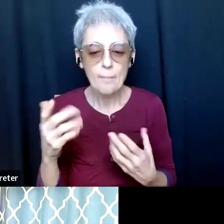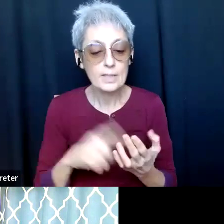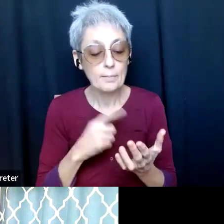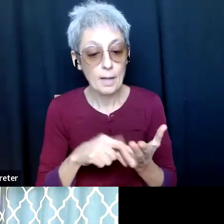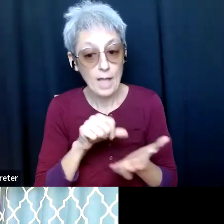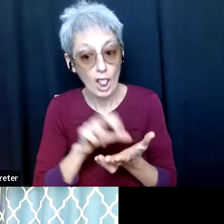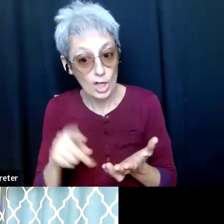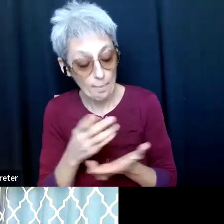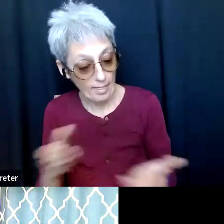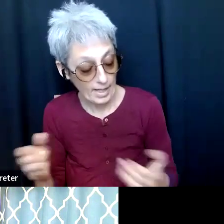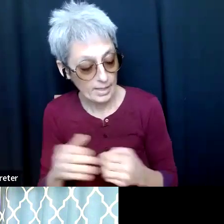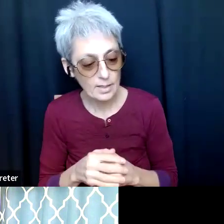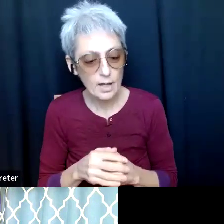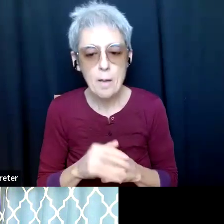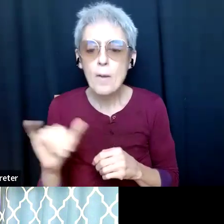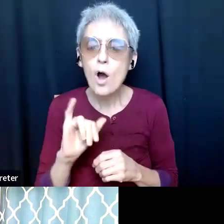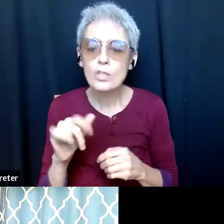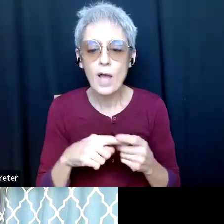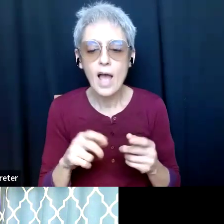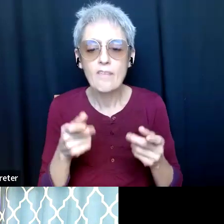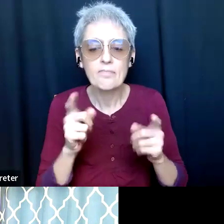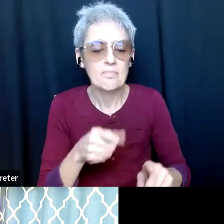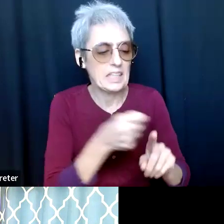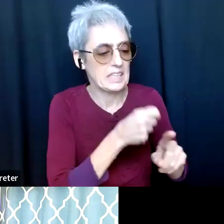Over time, they learn features about the targets